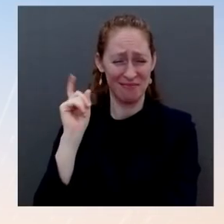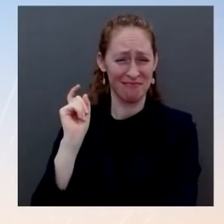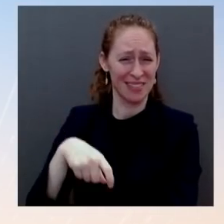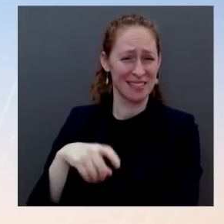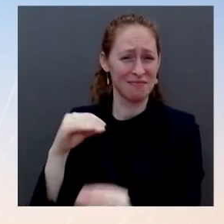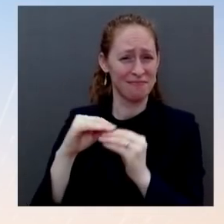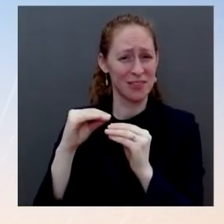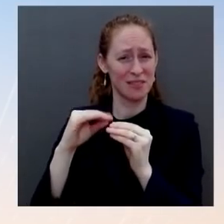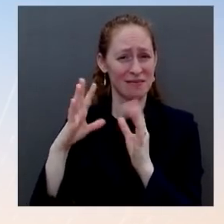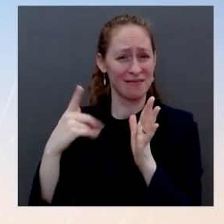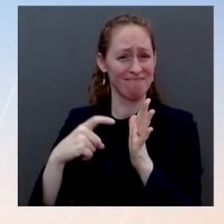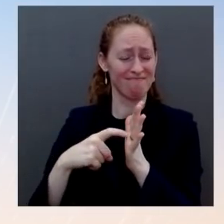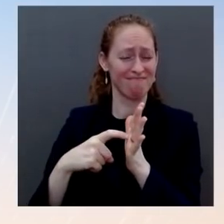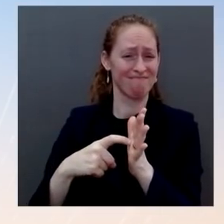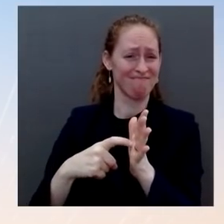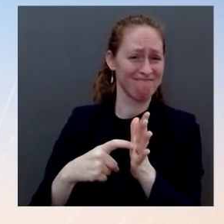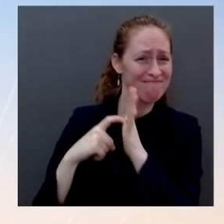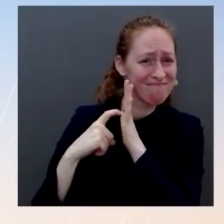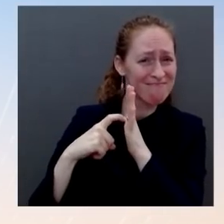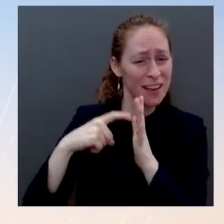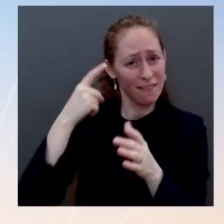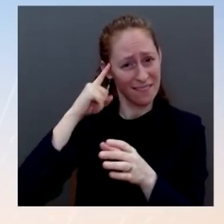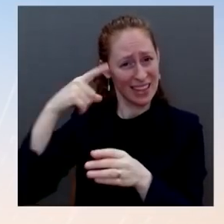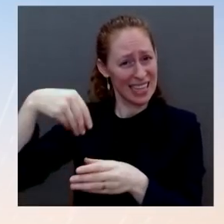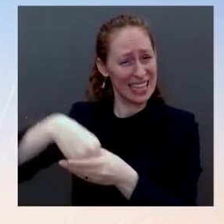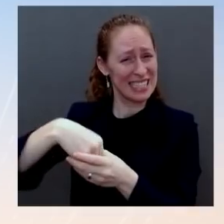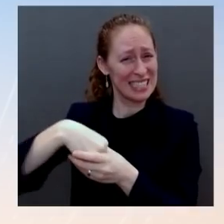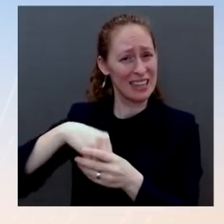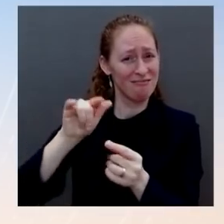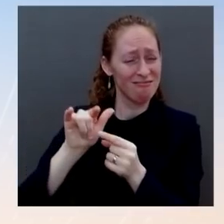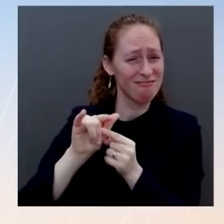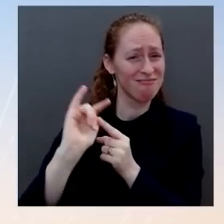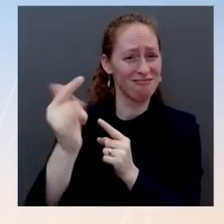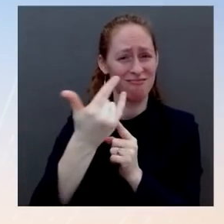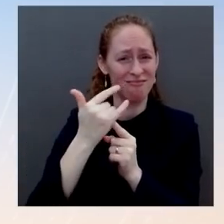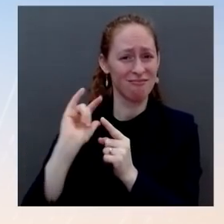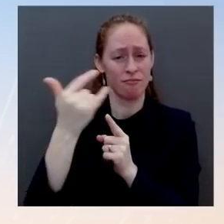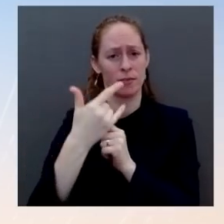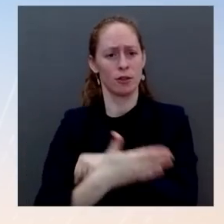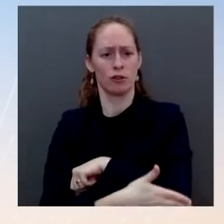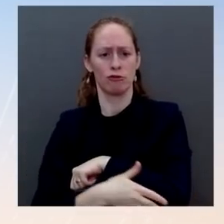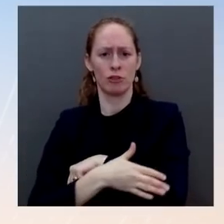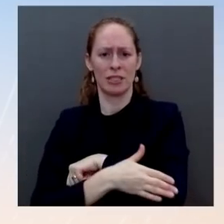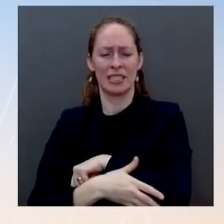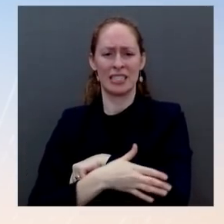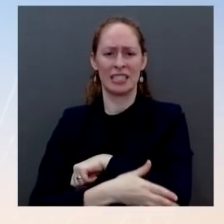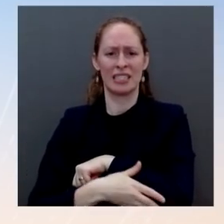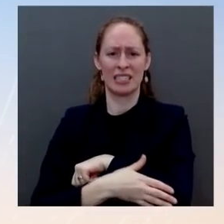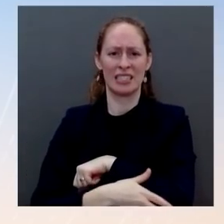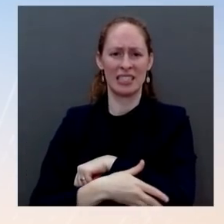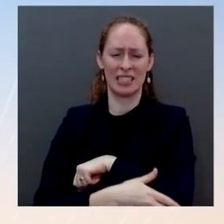Ms. Psaki: I have not heard that explanation internally. There's obviously a range of factors that our health and medical experts look at,